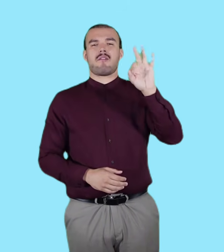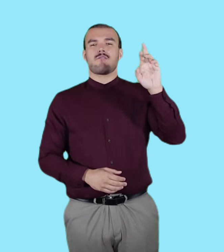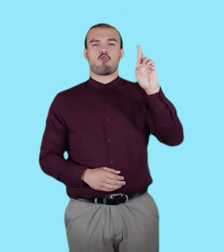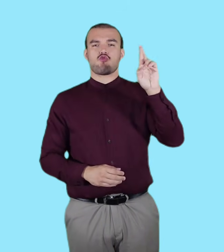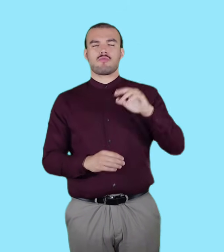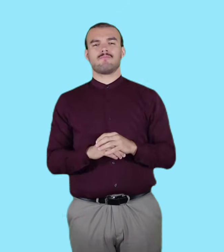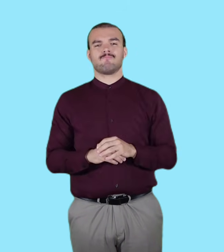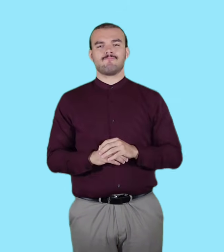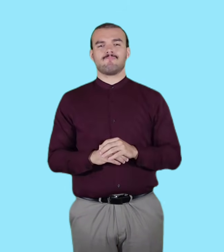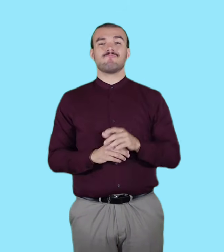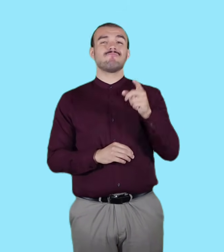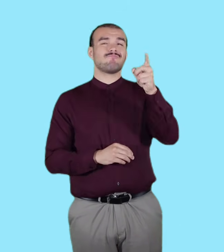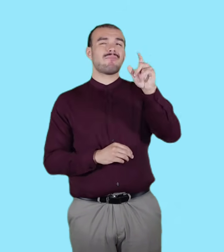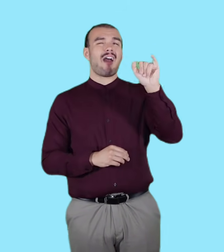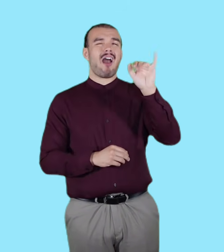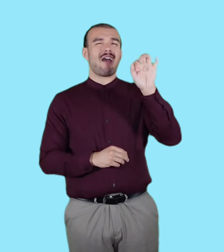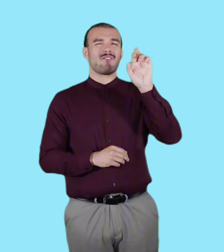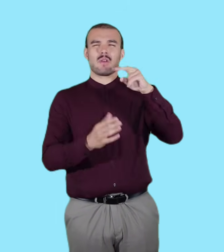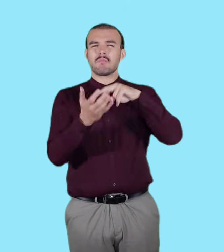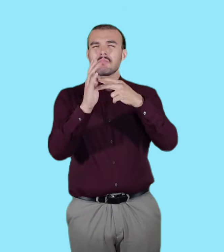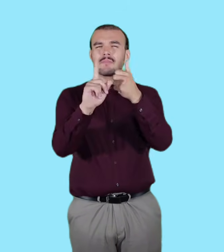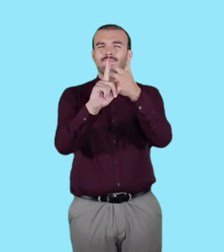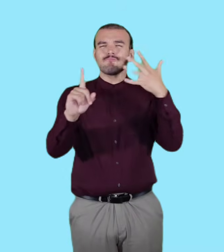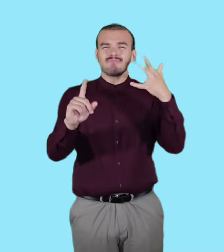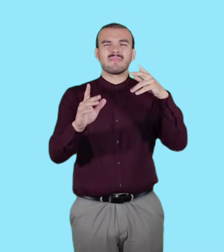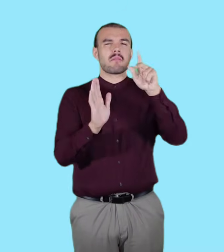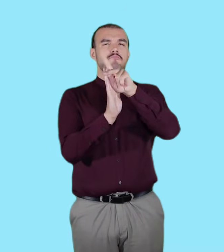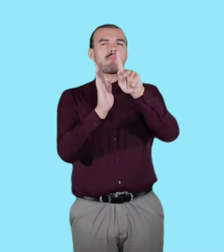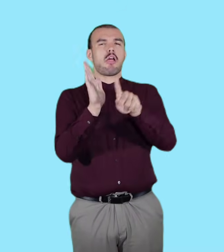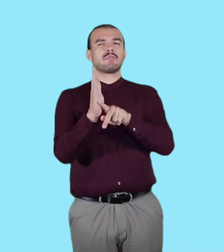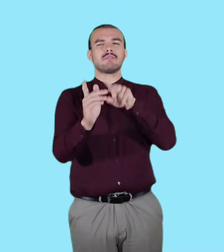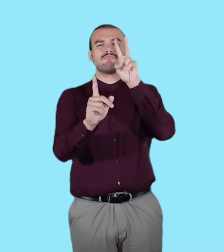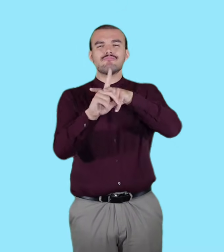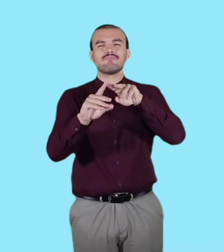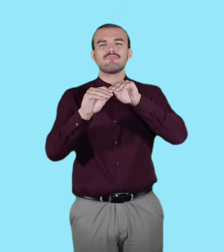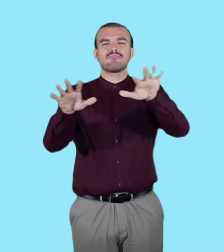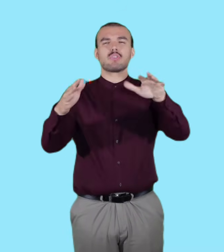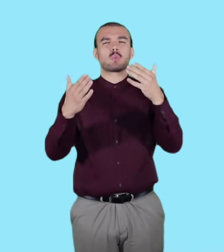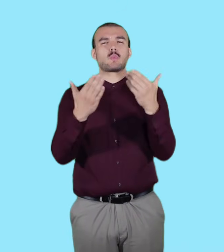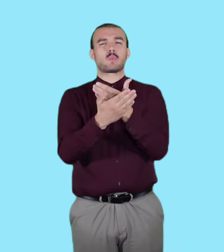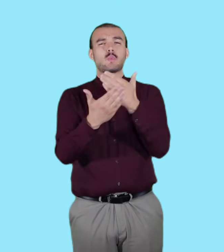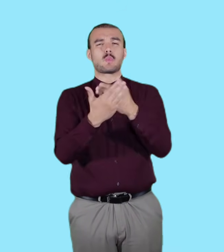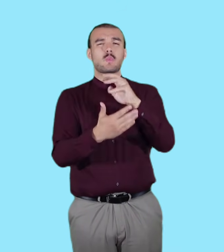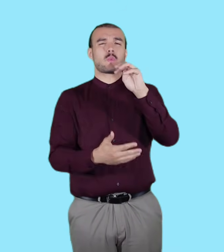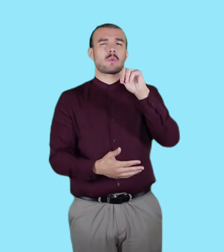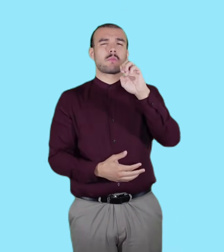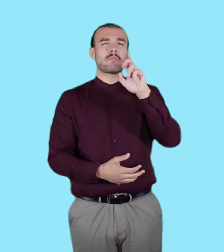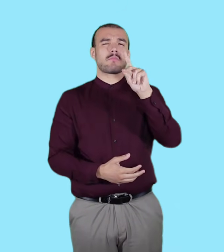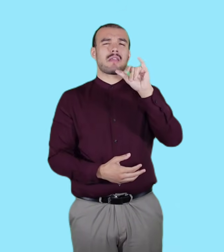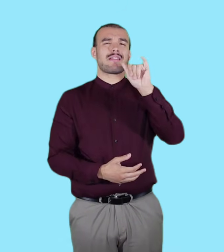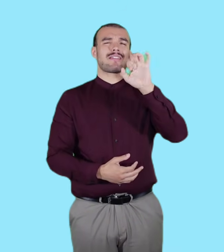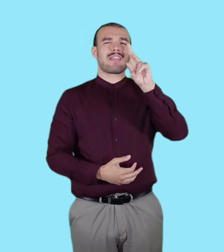An IFR is a policy implementing new Medicaid work requirements,